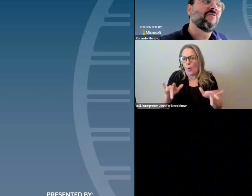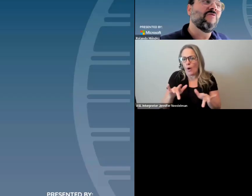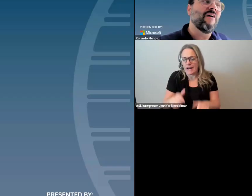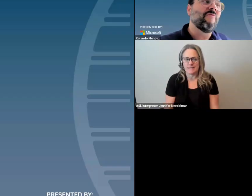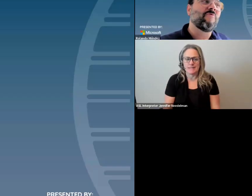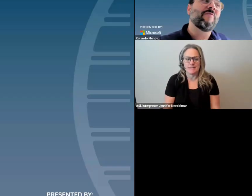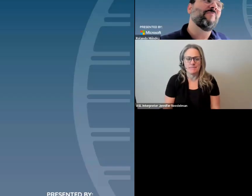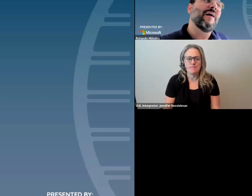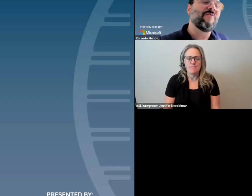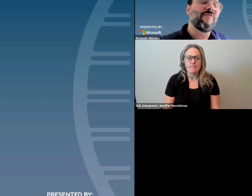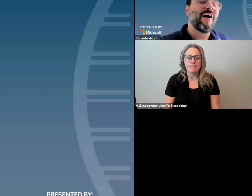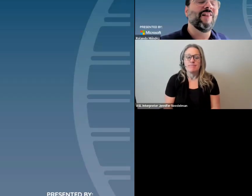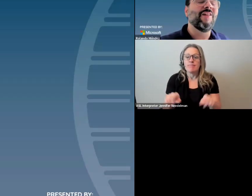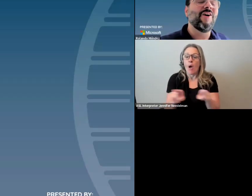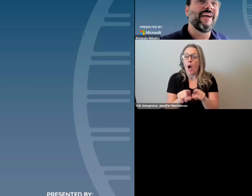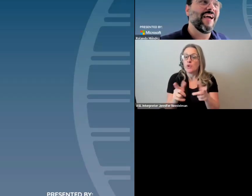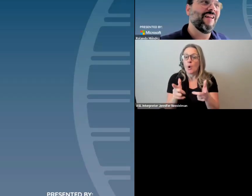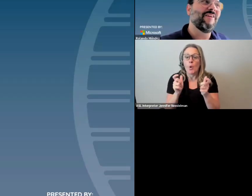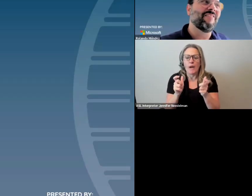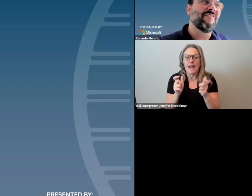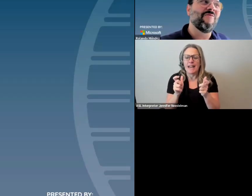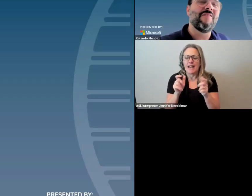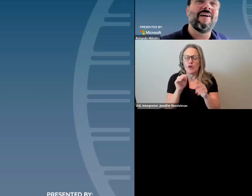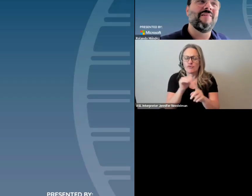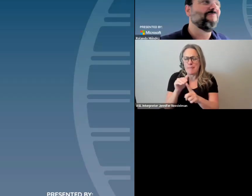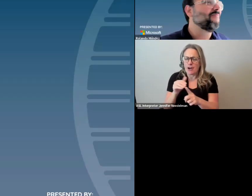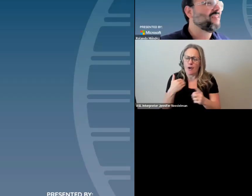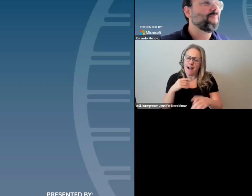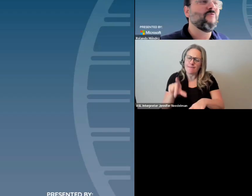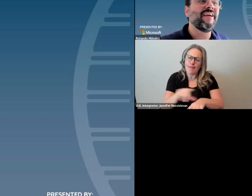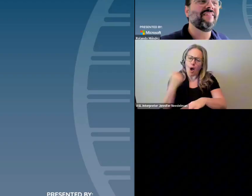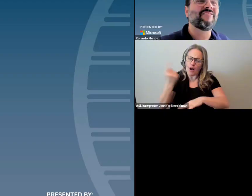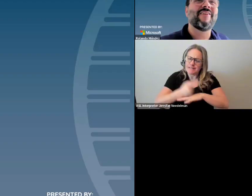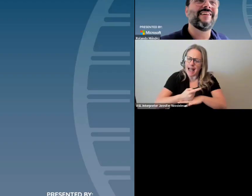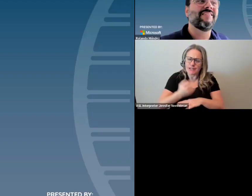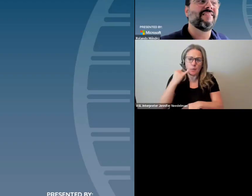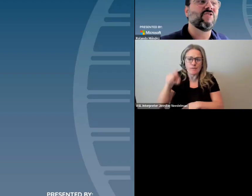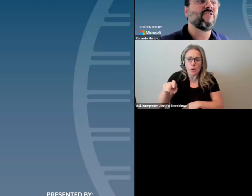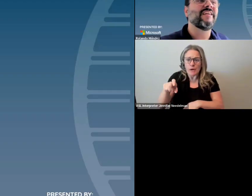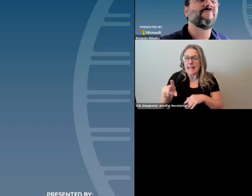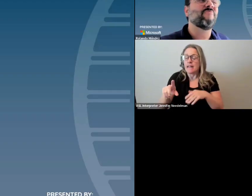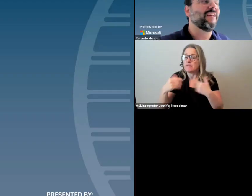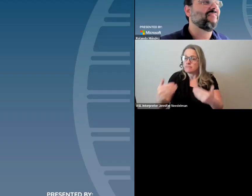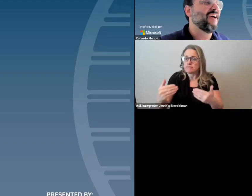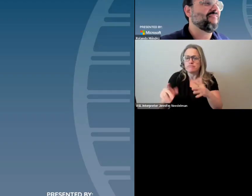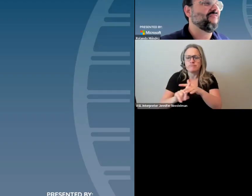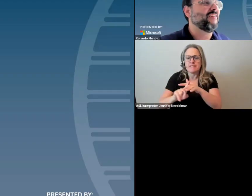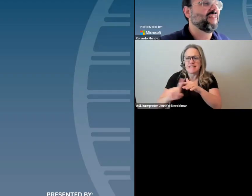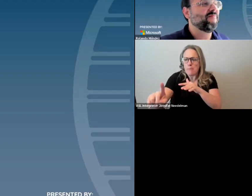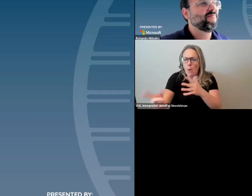And also a quick reminder, we have a long day ahead of us, so step away, stretch or take breaks as you need.